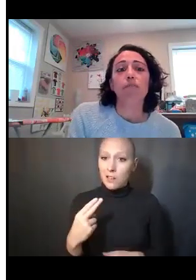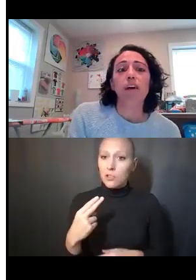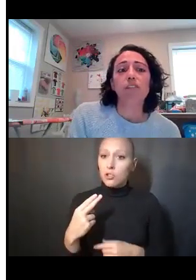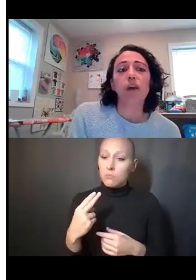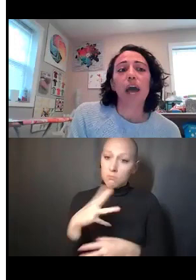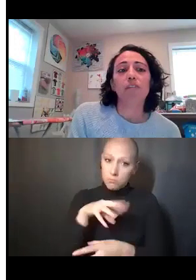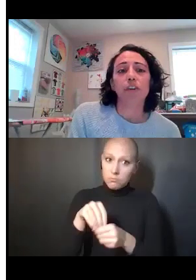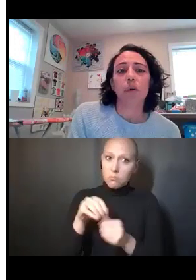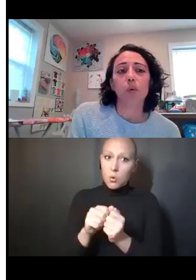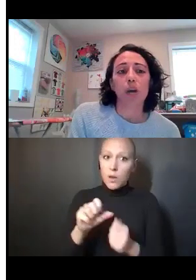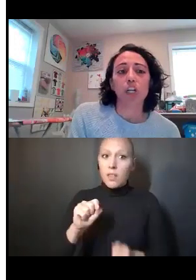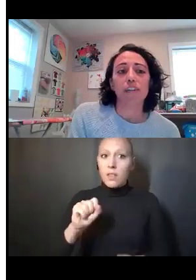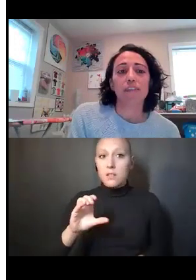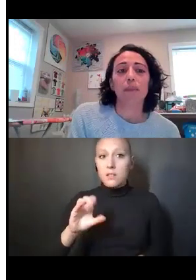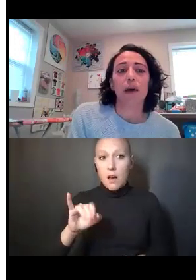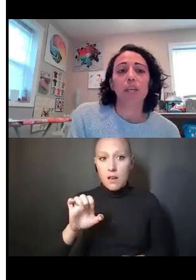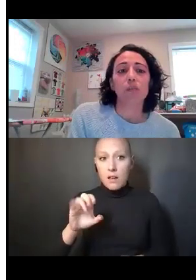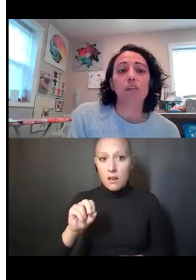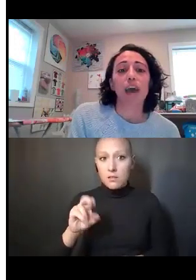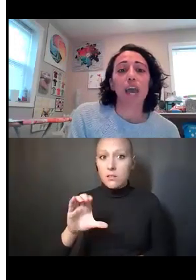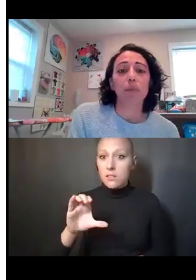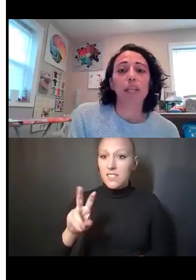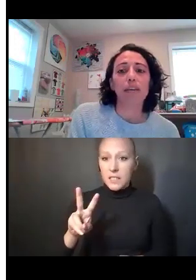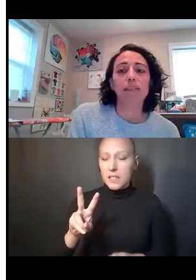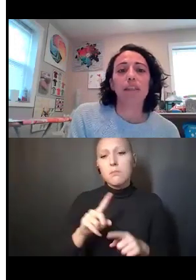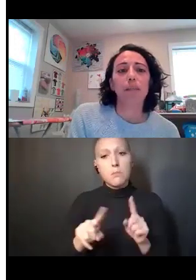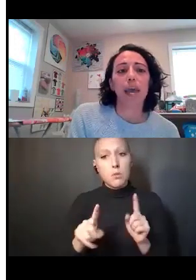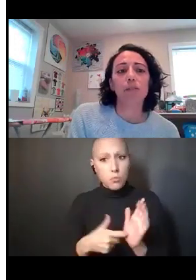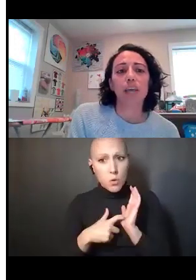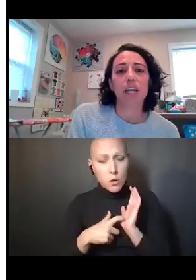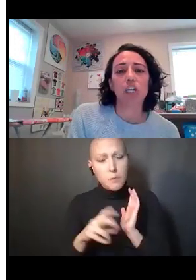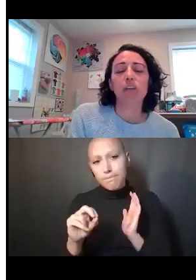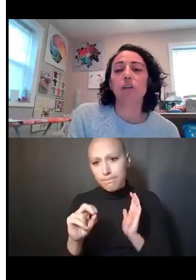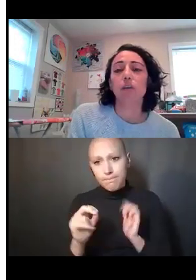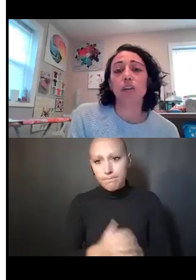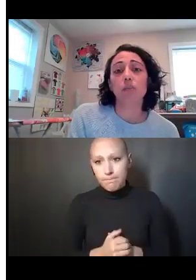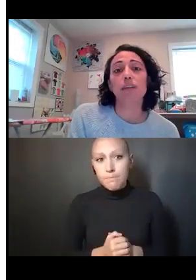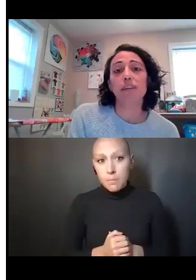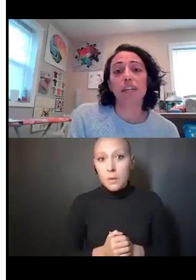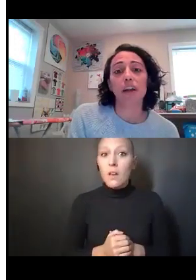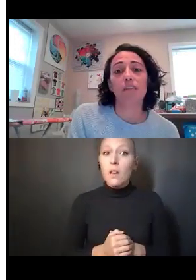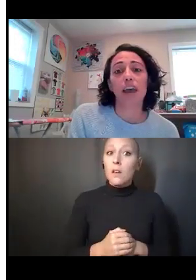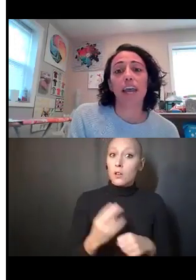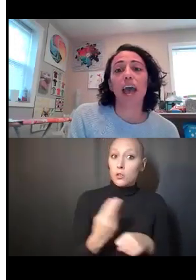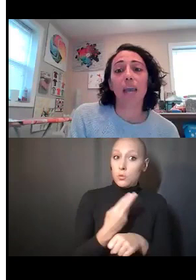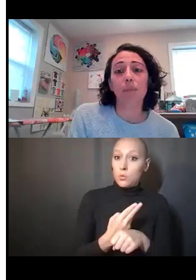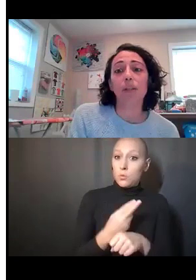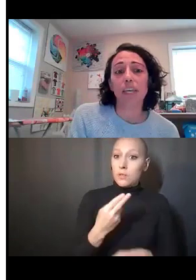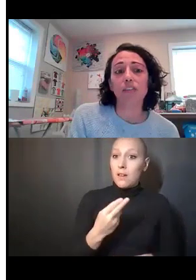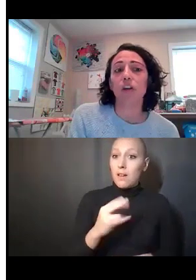We've also gotten frequent questions about the use of hyperlinks in the biosketch so we just wanted to clarify hyperlinks